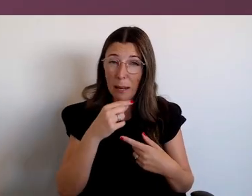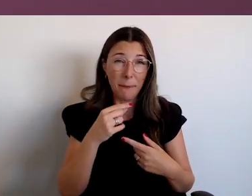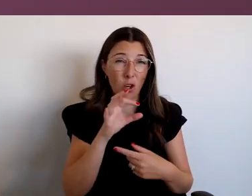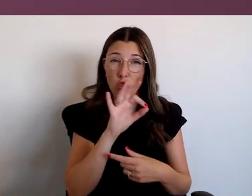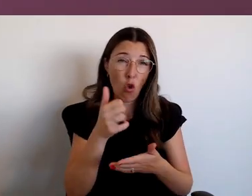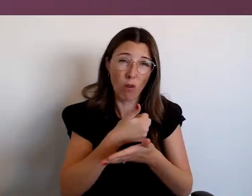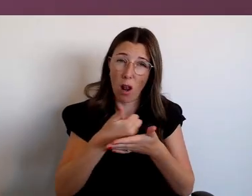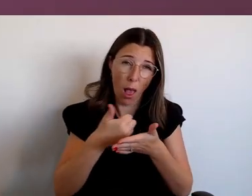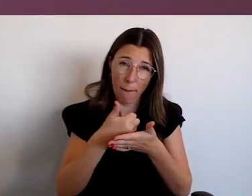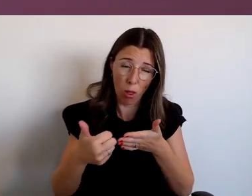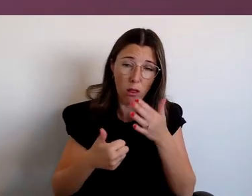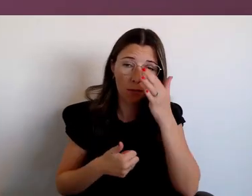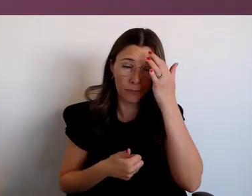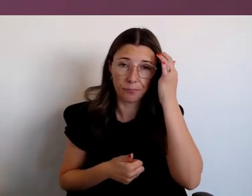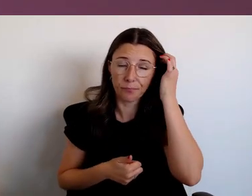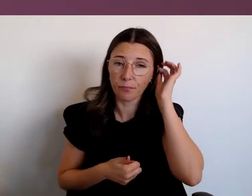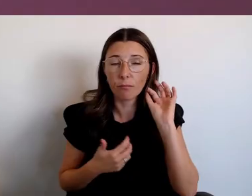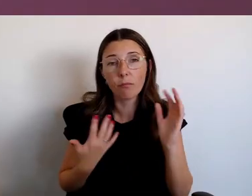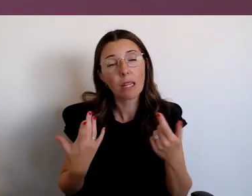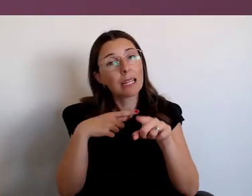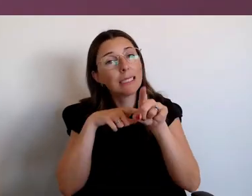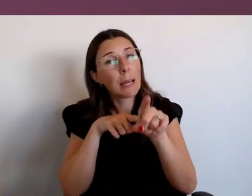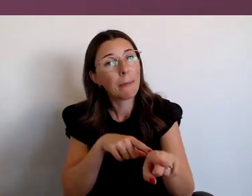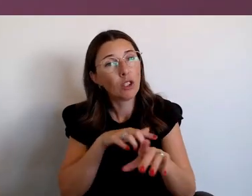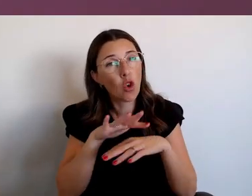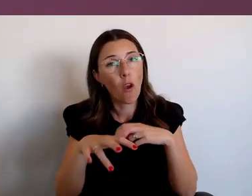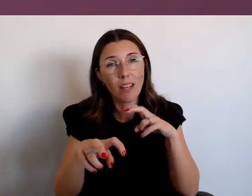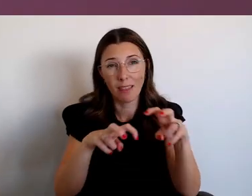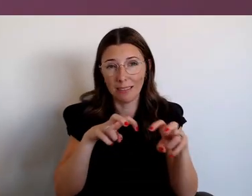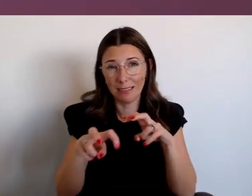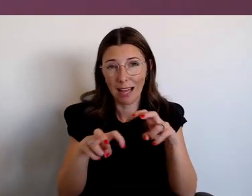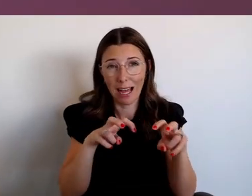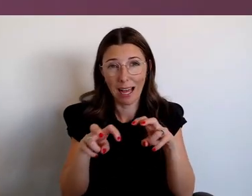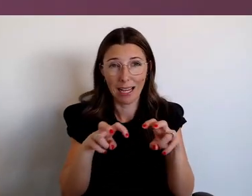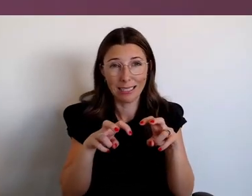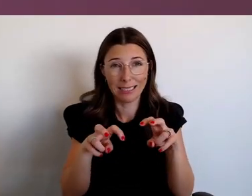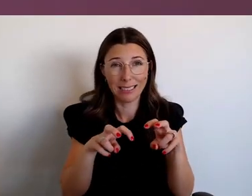So, depending on the tasks for which AI systems have